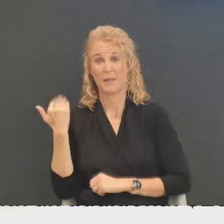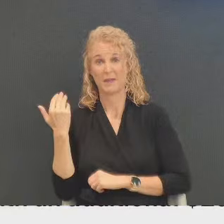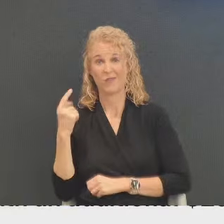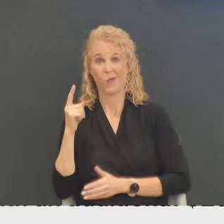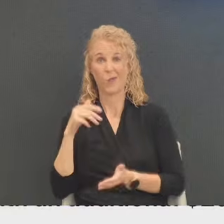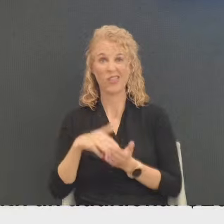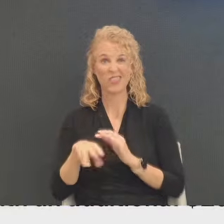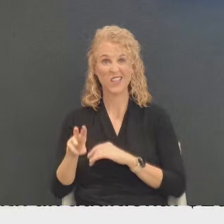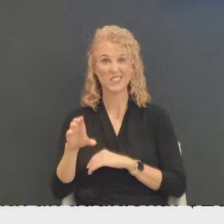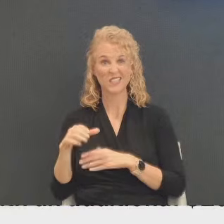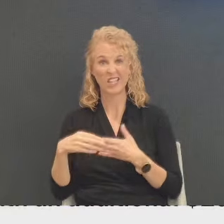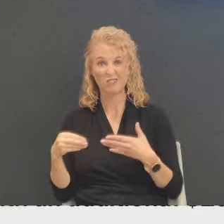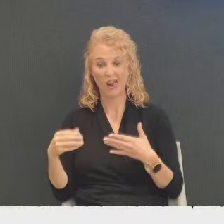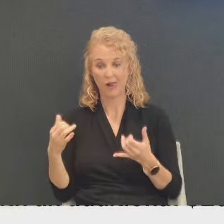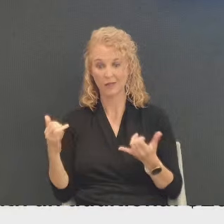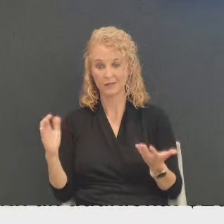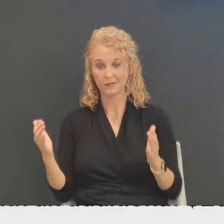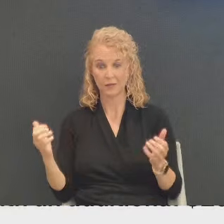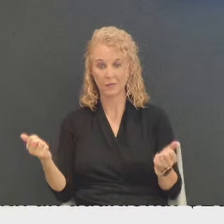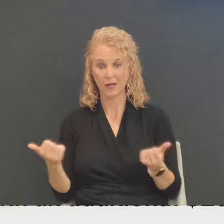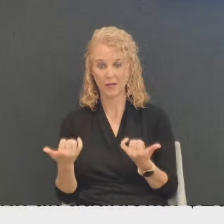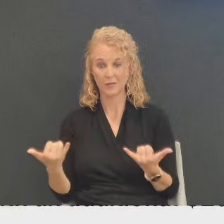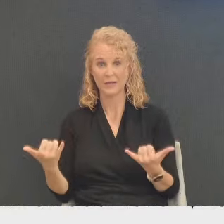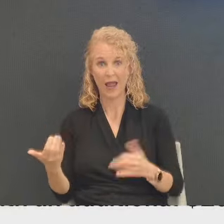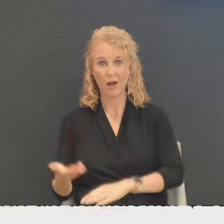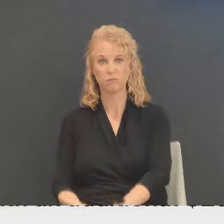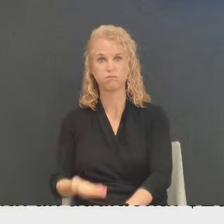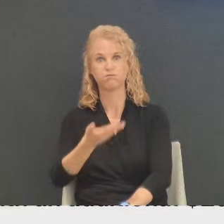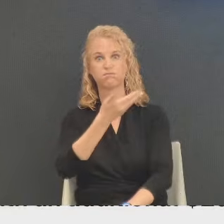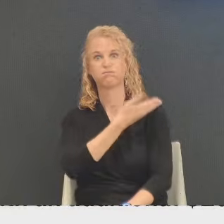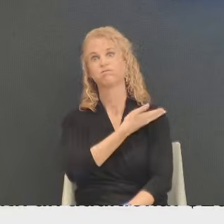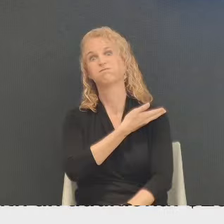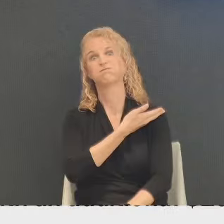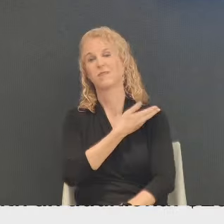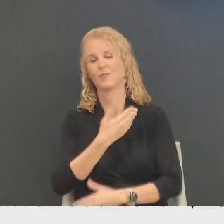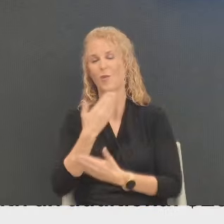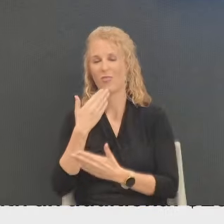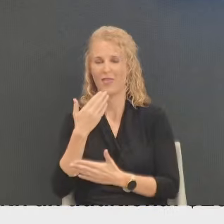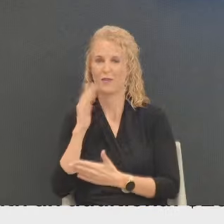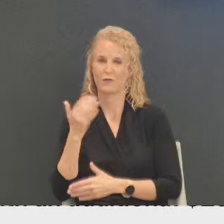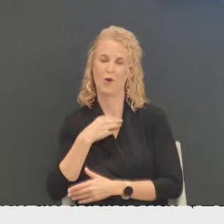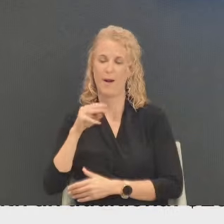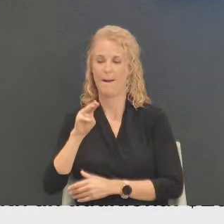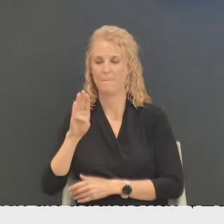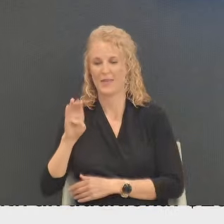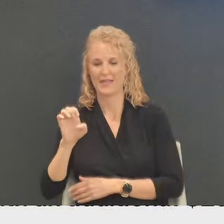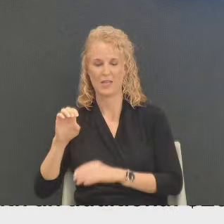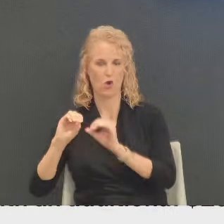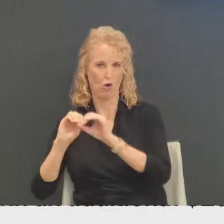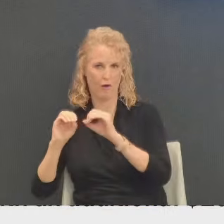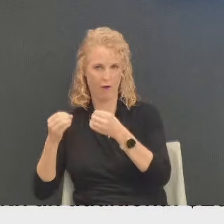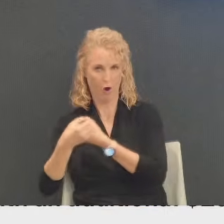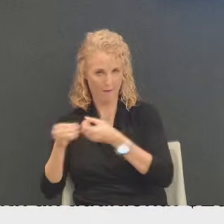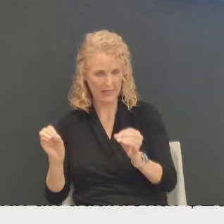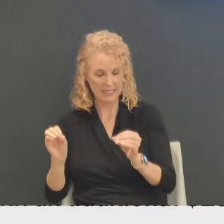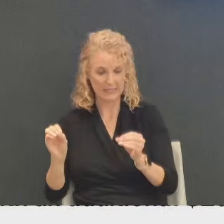Robert Bell and our procurement Director doing a great job. Hamilton County's down payment match